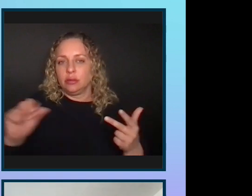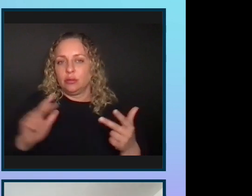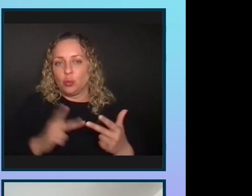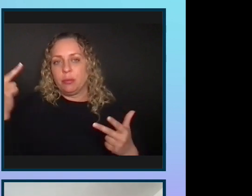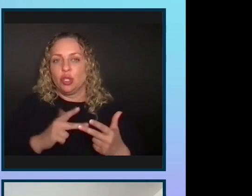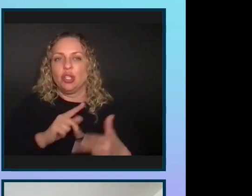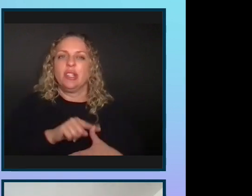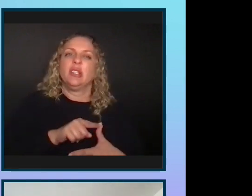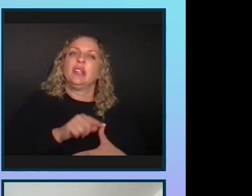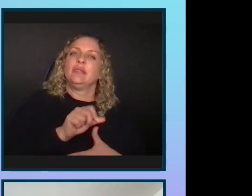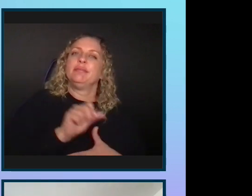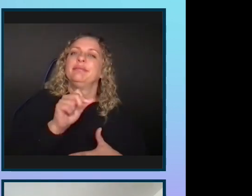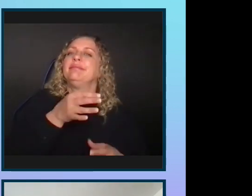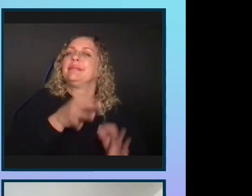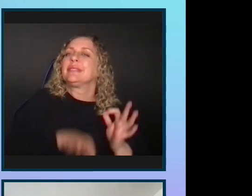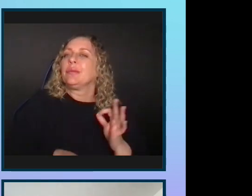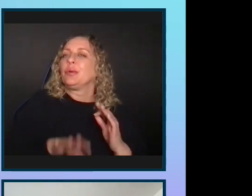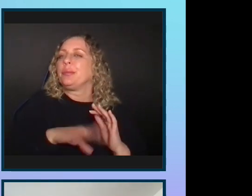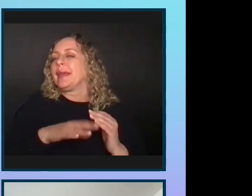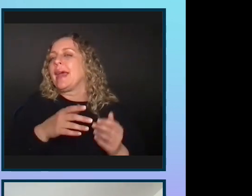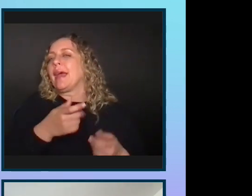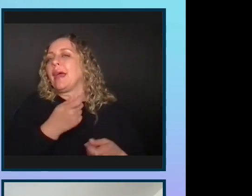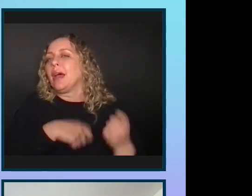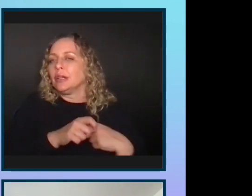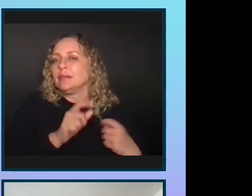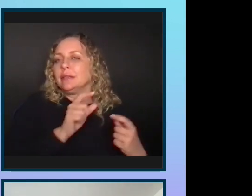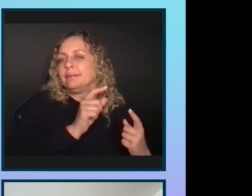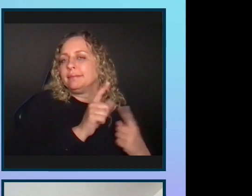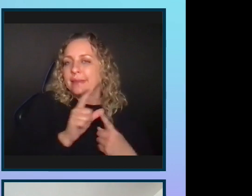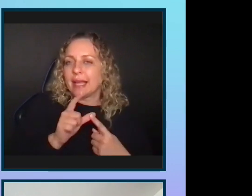that are more basic adding alternative text attributes, having a page title,